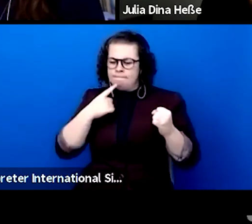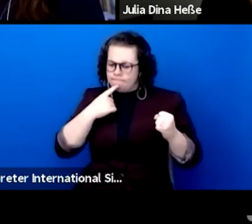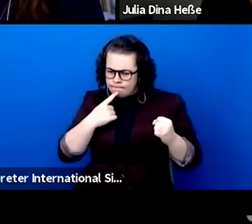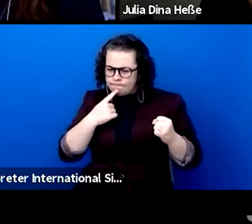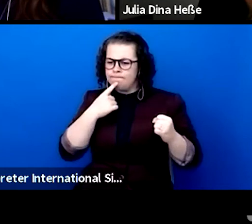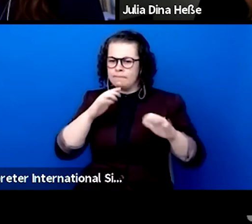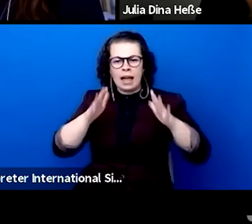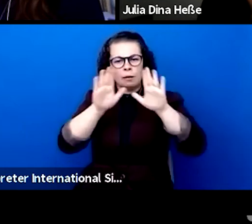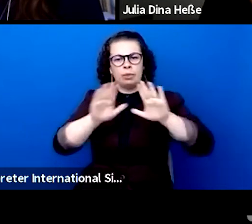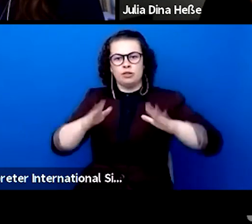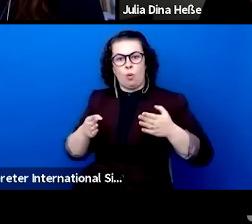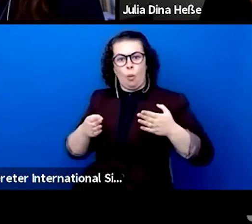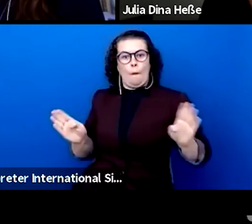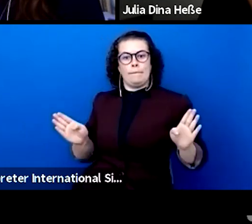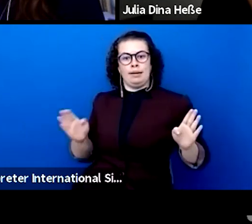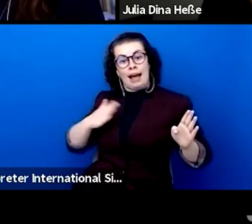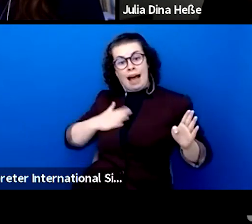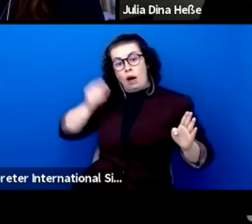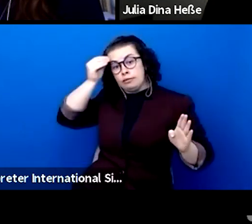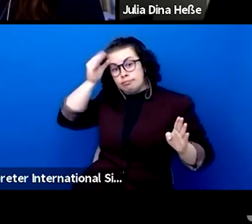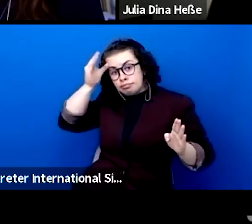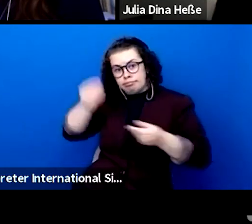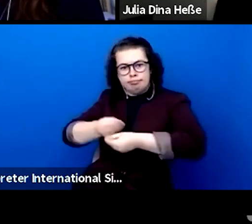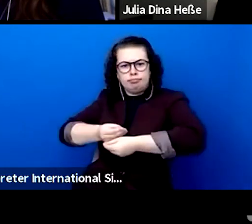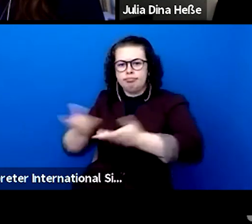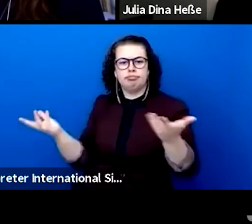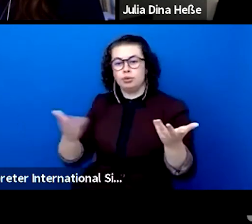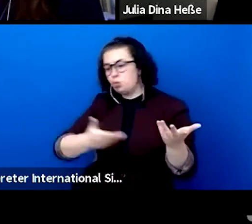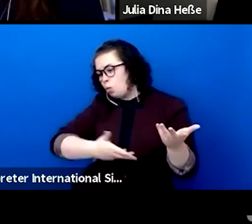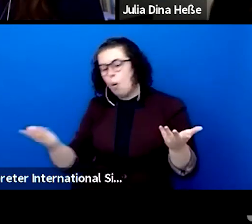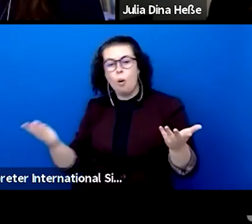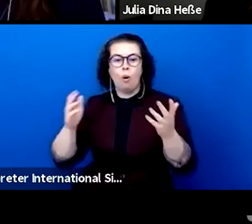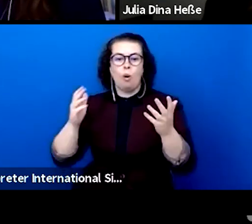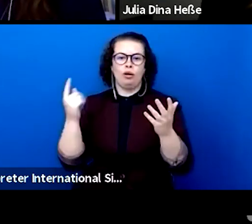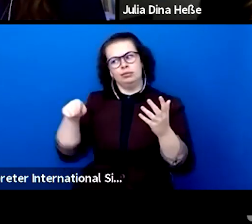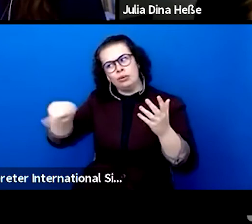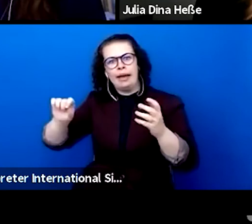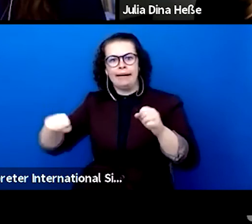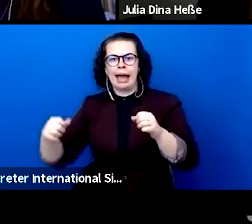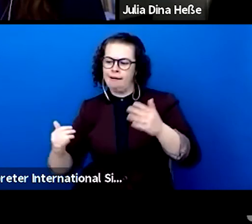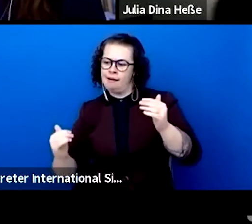our knowledge to people who can use it to move forward because that's the only way to change.